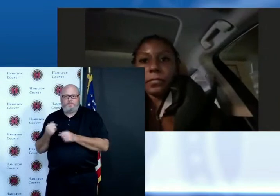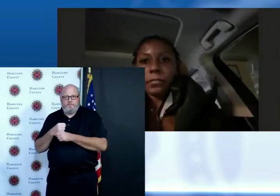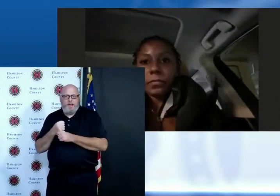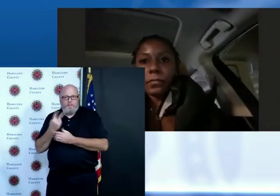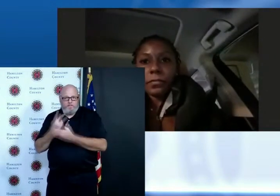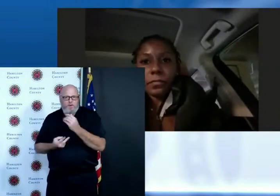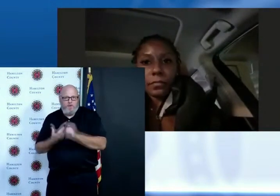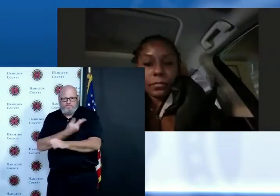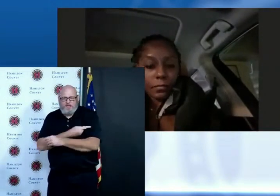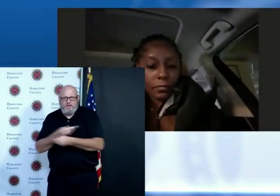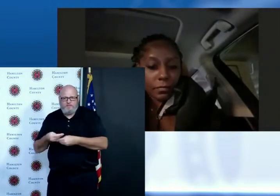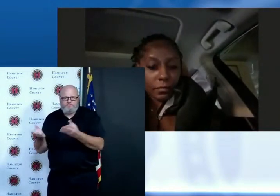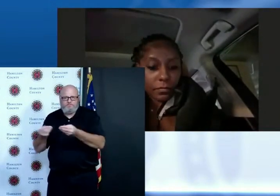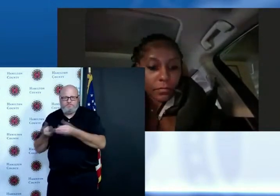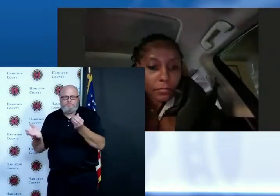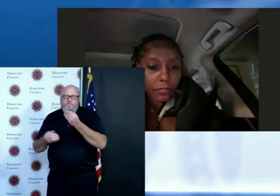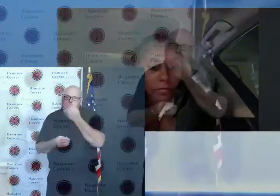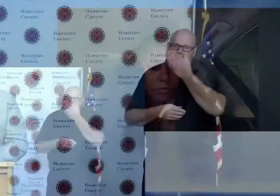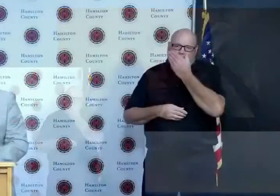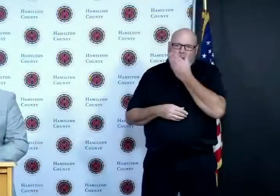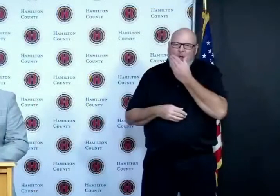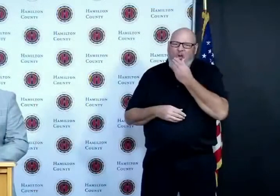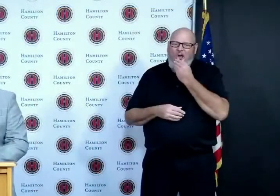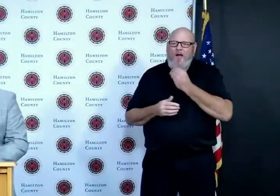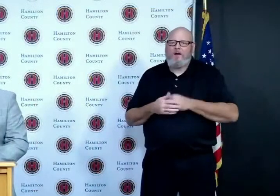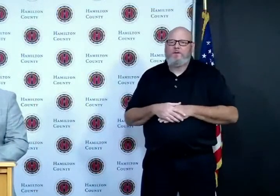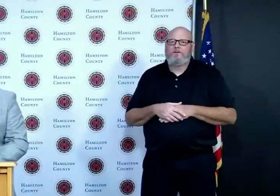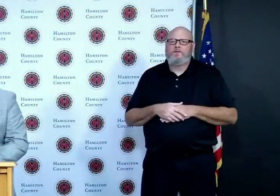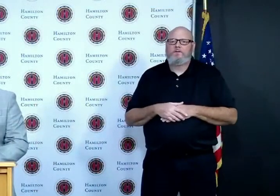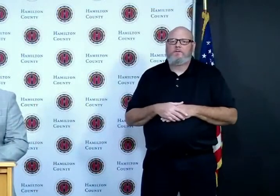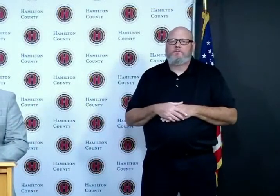next up we have Chris Wetterich with the Business Courier Chris who would you like to direct your